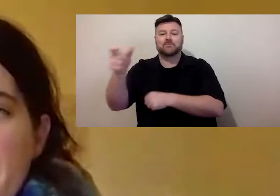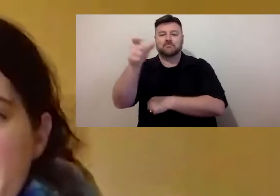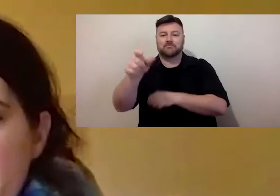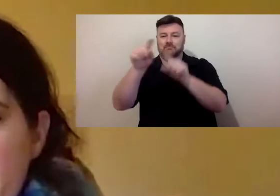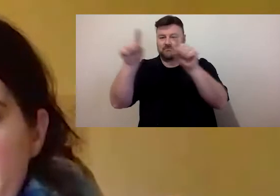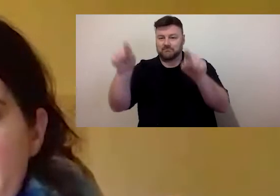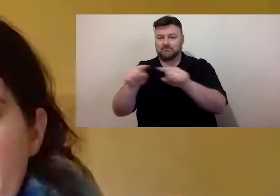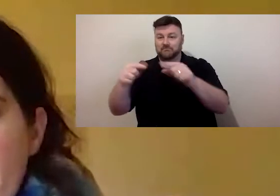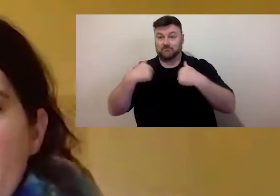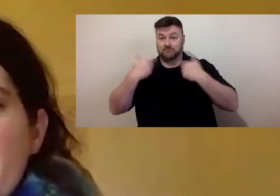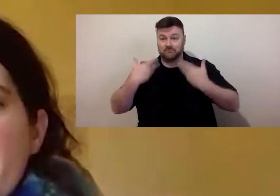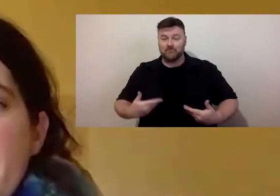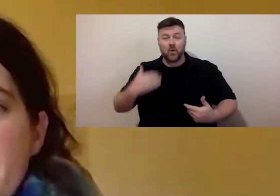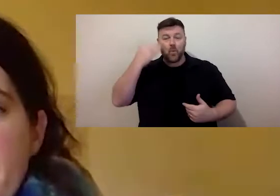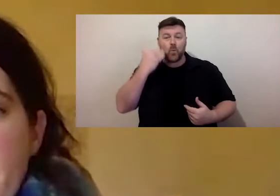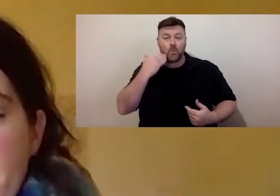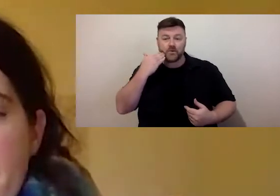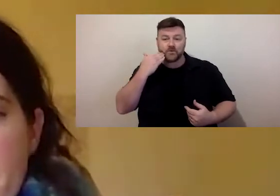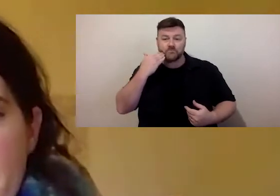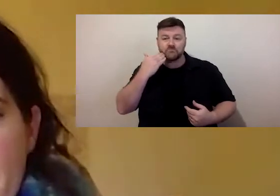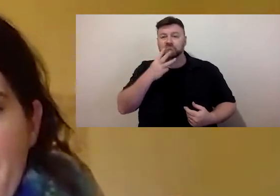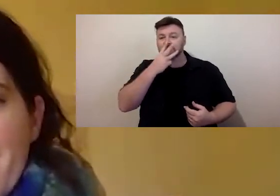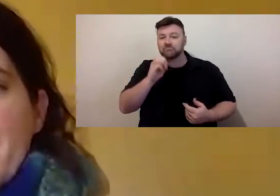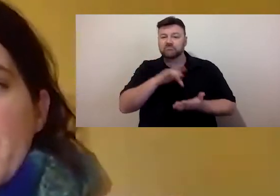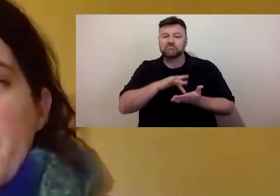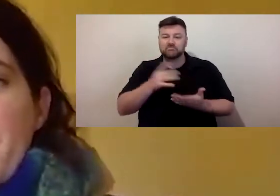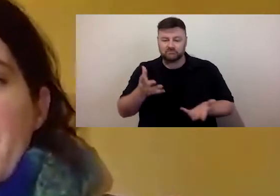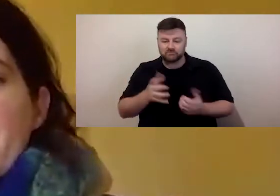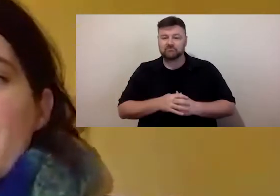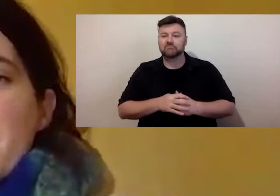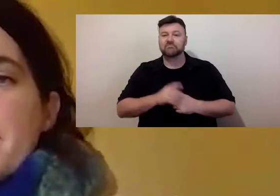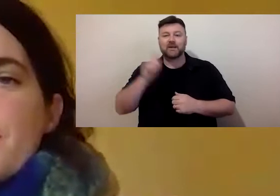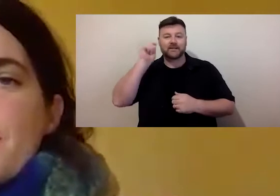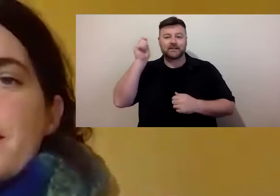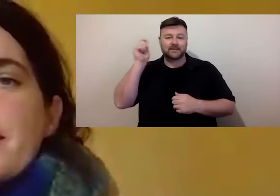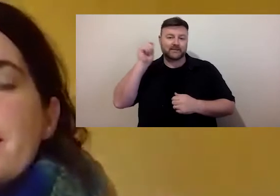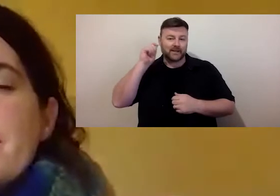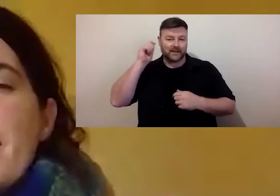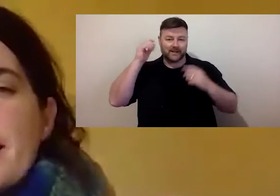I've got fair skin and dark hair, and I'm wearing a stripy shirt and a